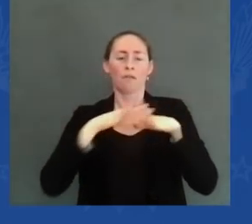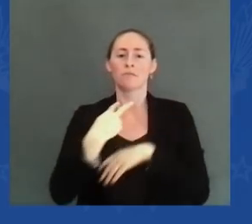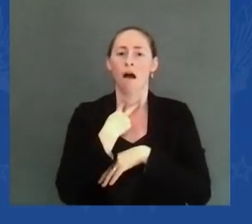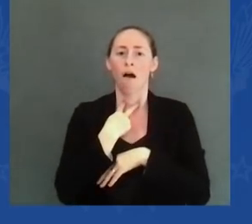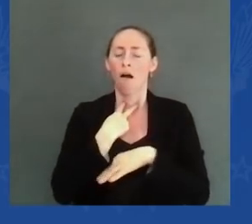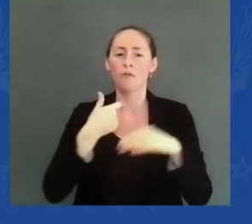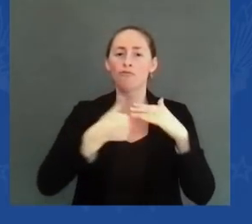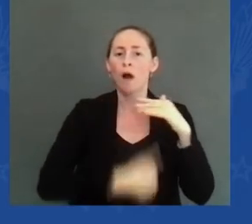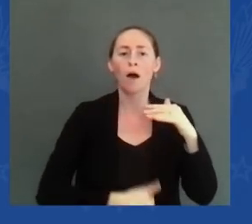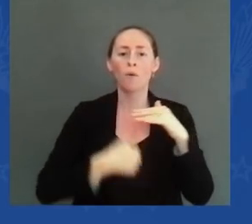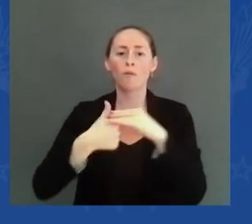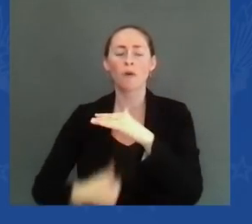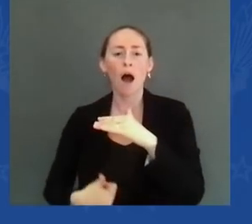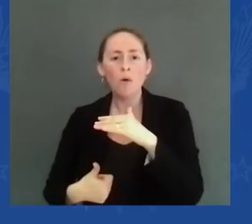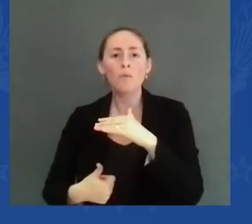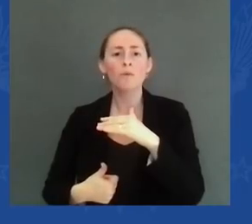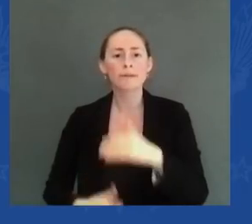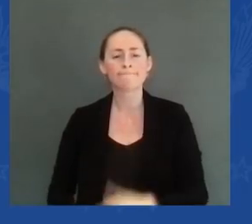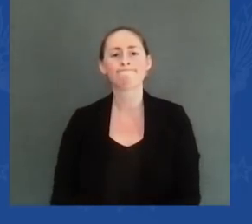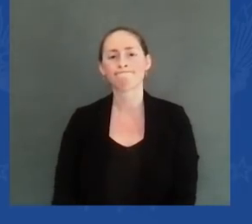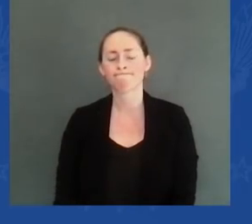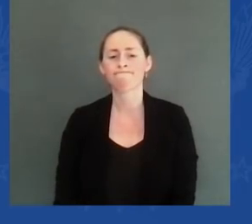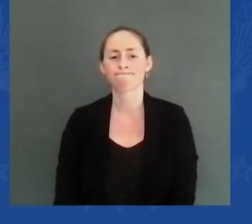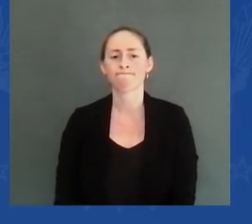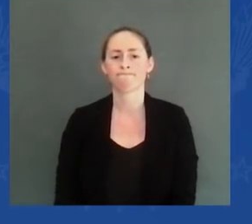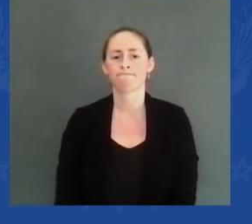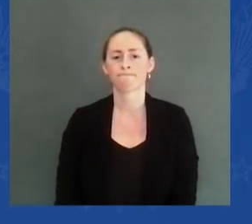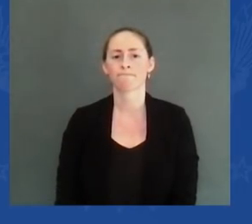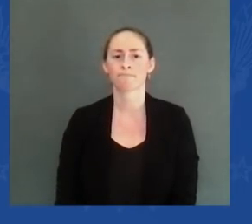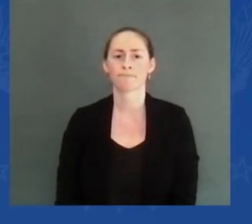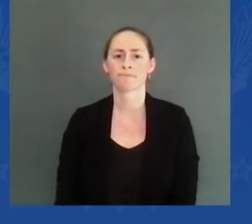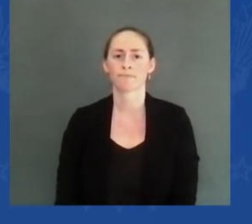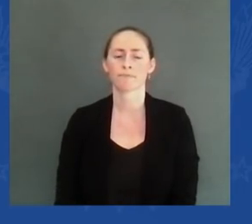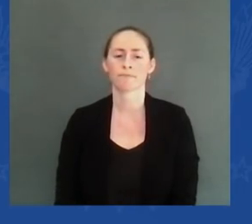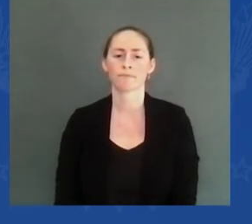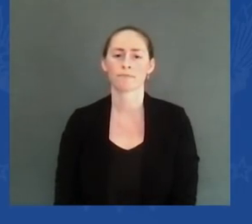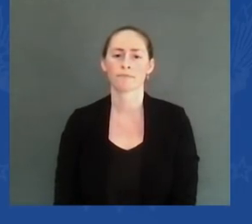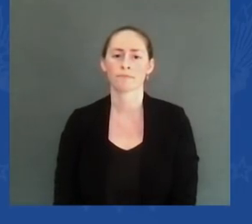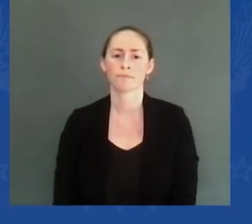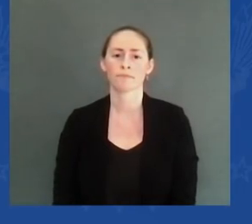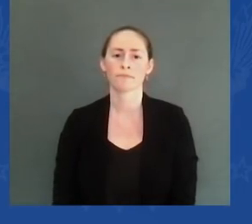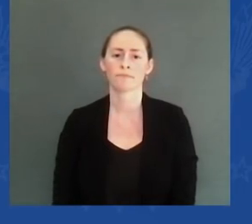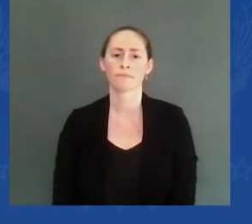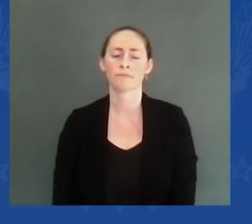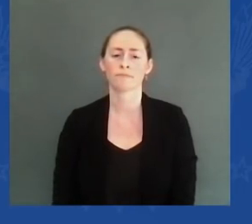My message to everyone grappling with this devastation is: We're here. We're not going home until this gets done.